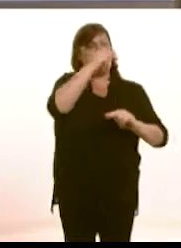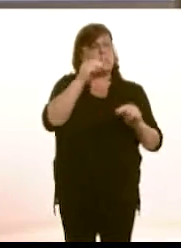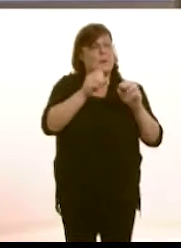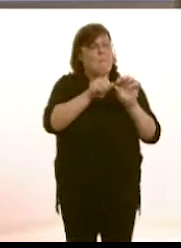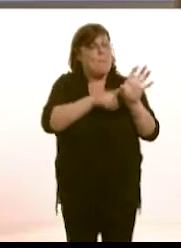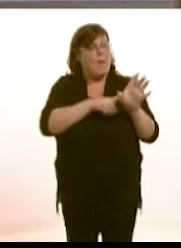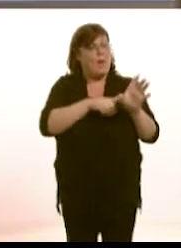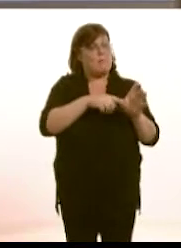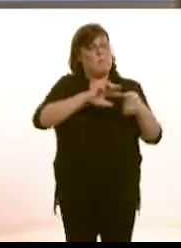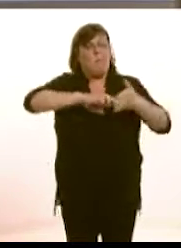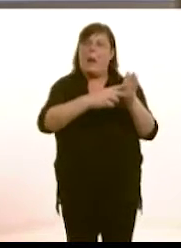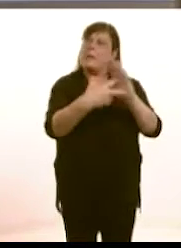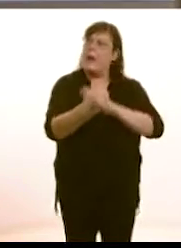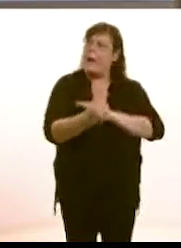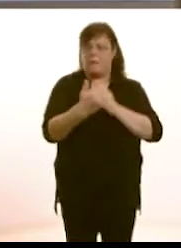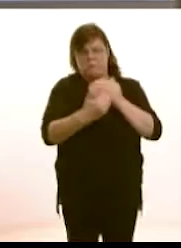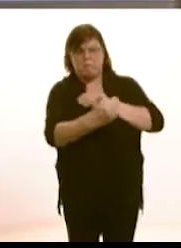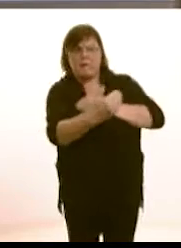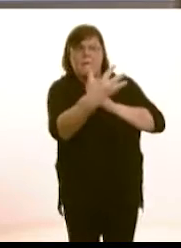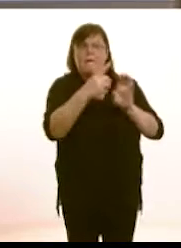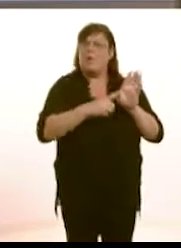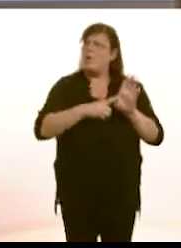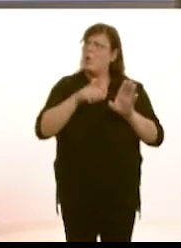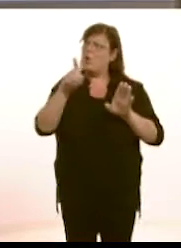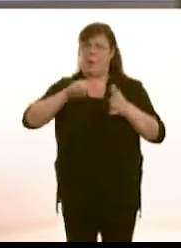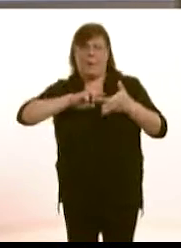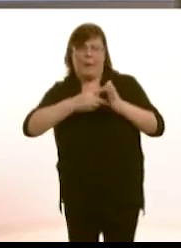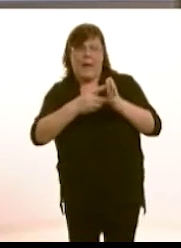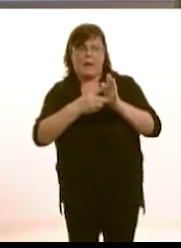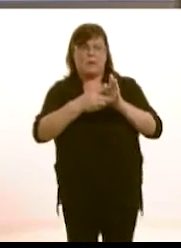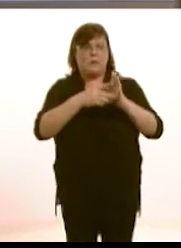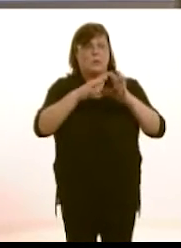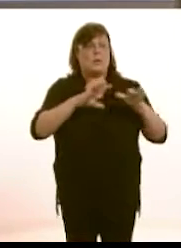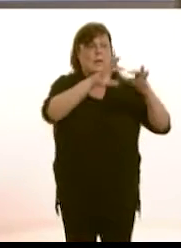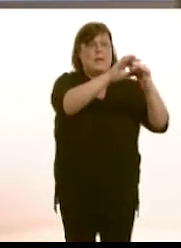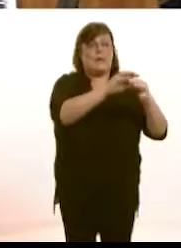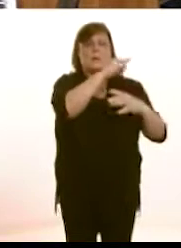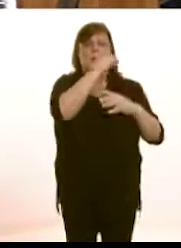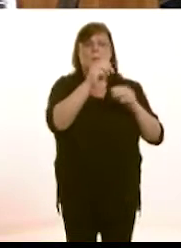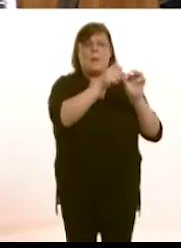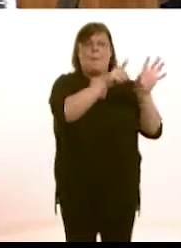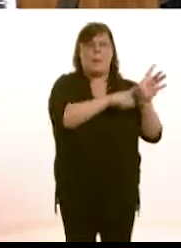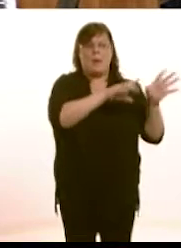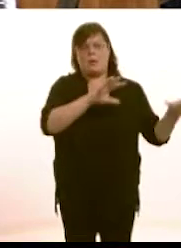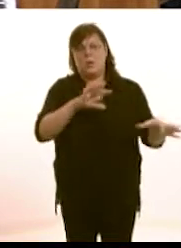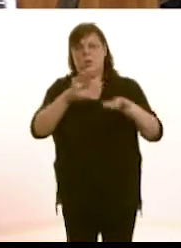over the next five years; and how do you plan to connect the wider Swansea bay region to the south Wales metro project?